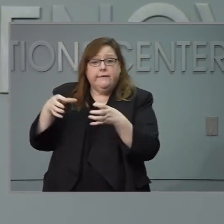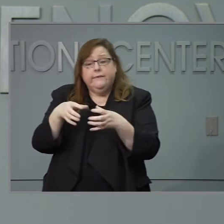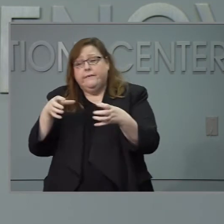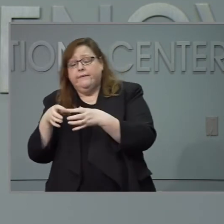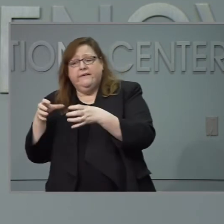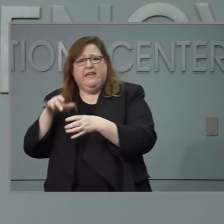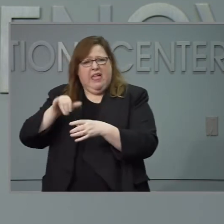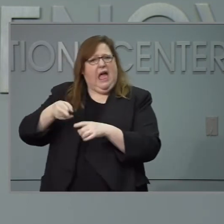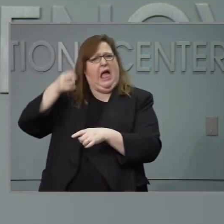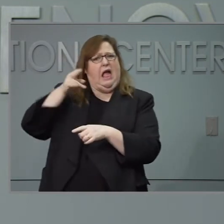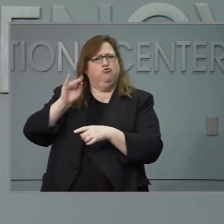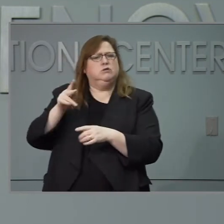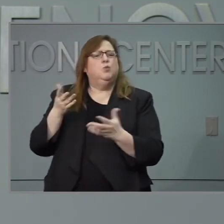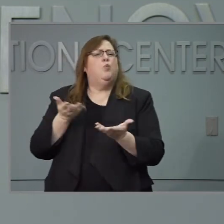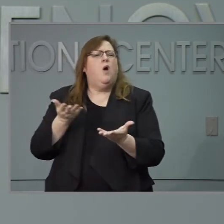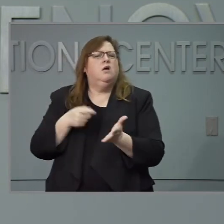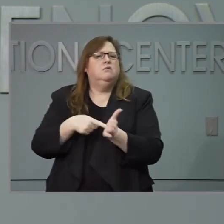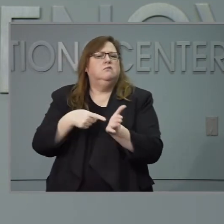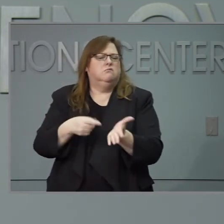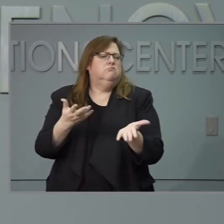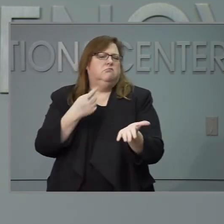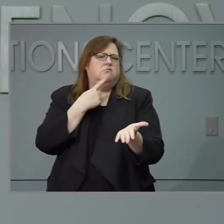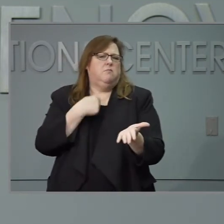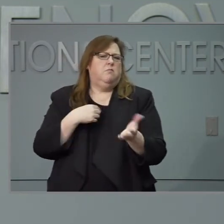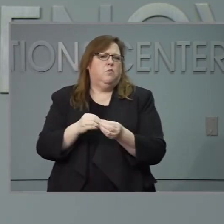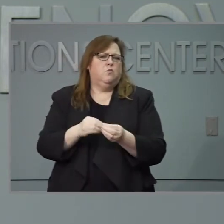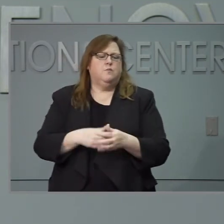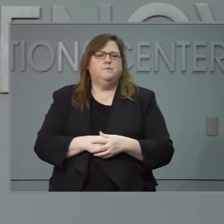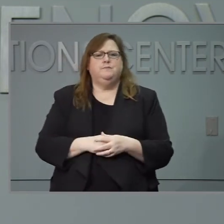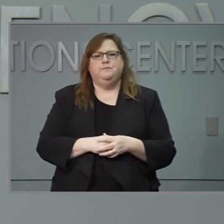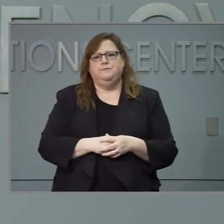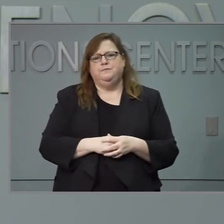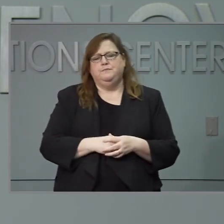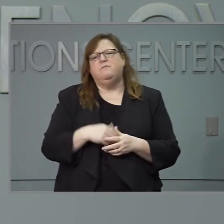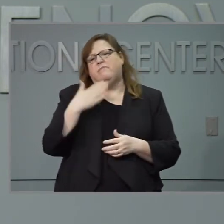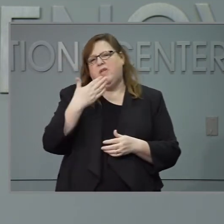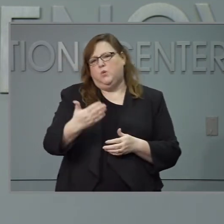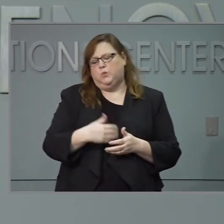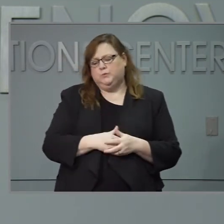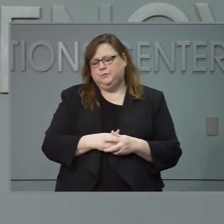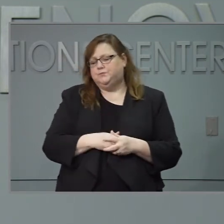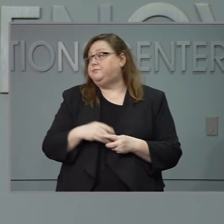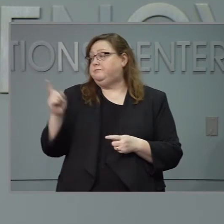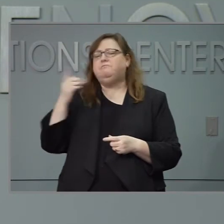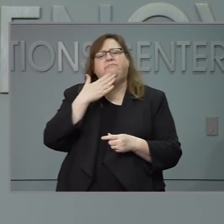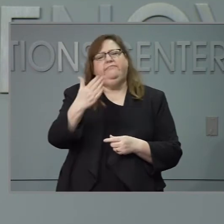Mr. Goforth: SEÑOR FOREST, SU TURNO Lt. Gov. Forest: LOS NIÑOS HAN SIDO MUY AFECTADOS DURANTE